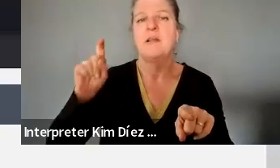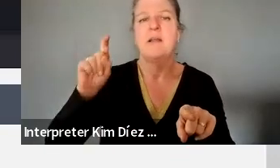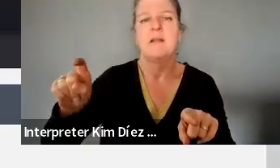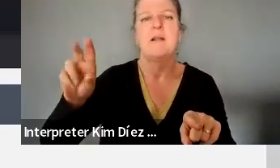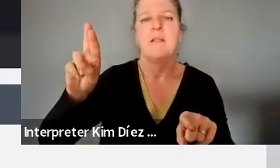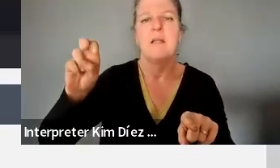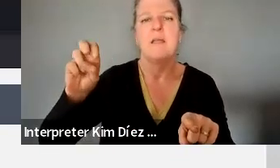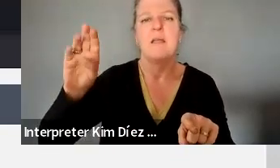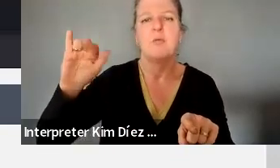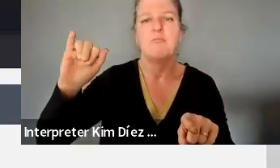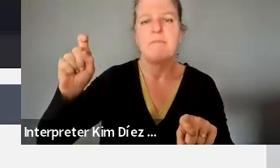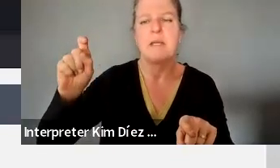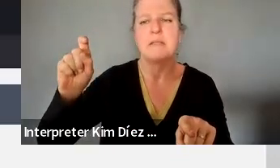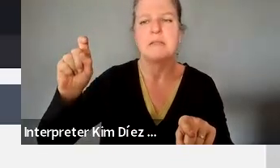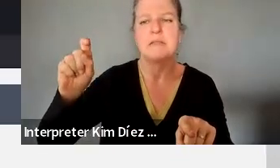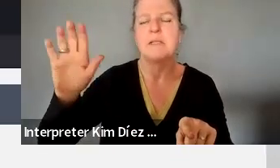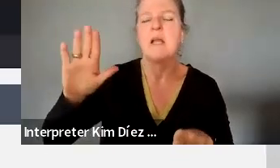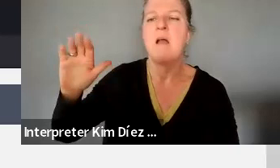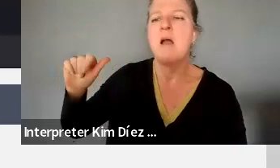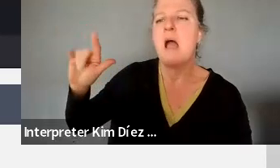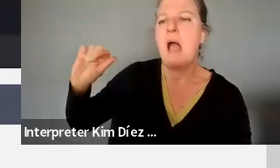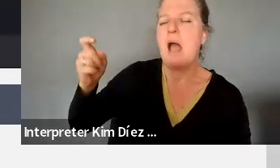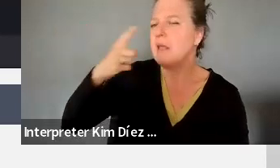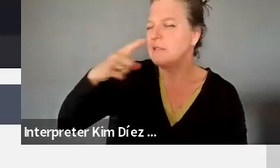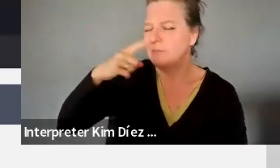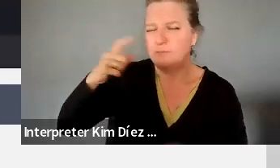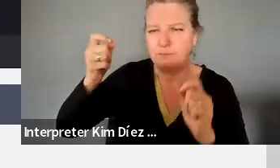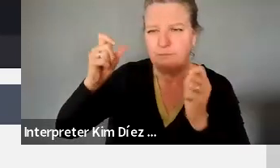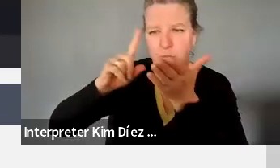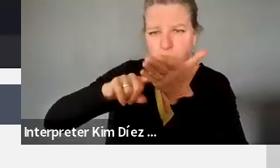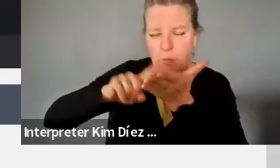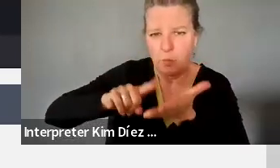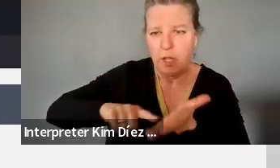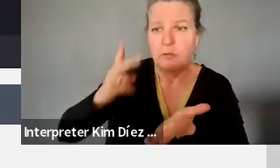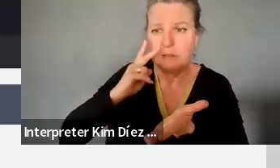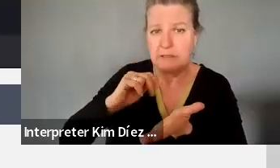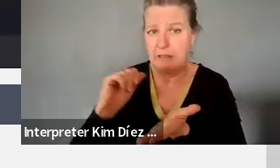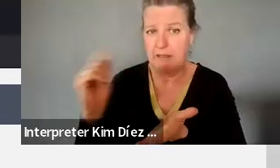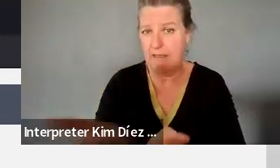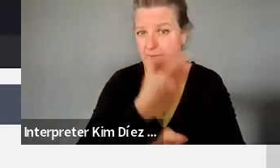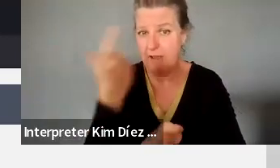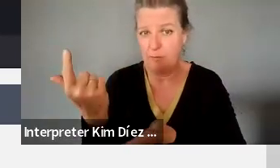[Una] Yeah, Alex, can we just do a quick check and see if everybody's in now?